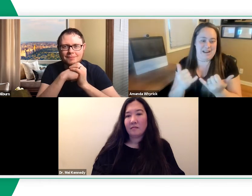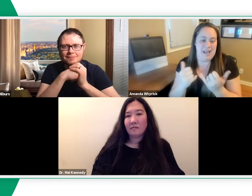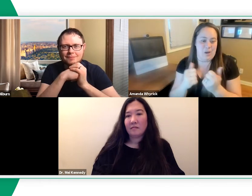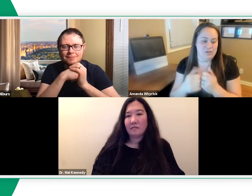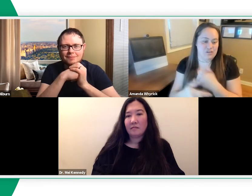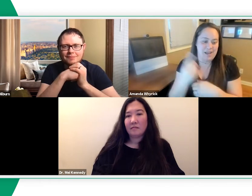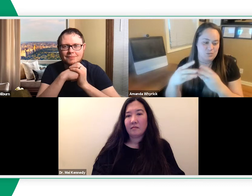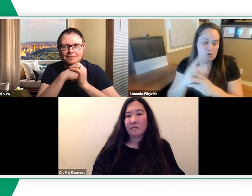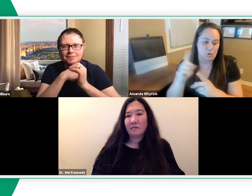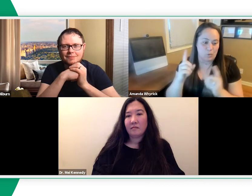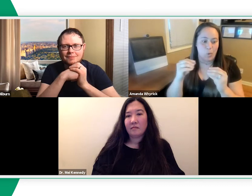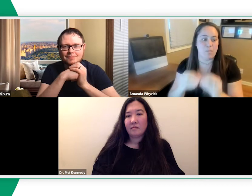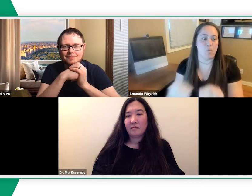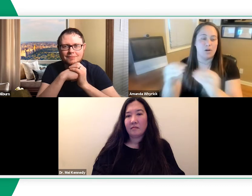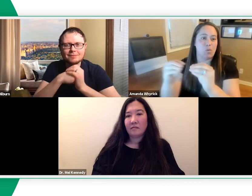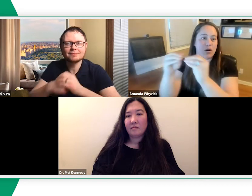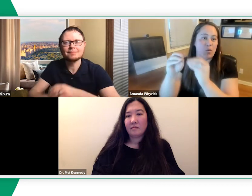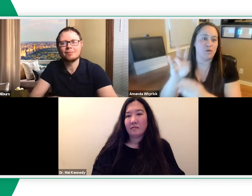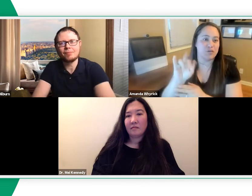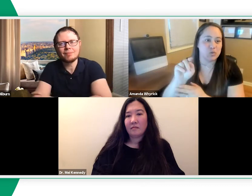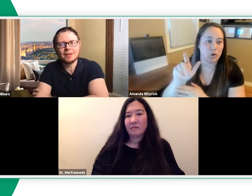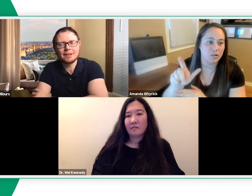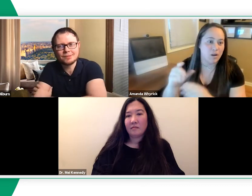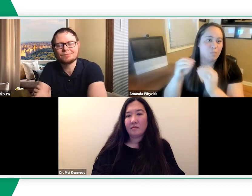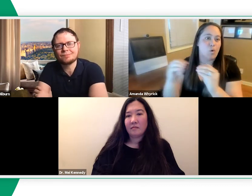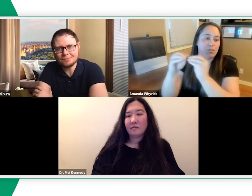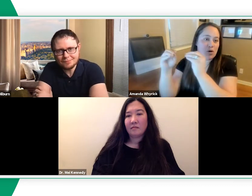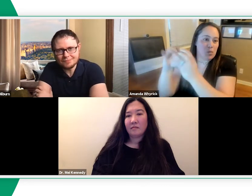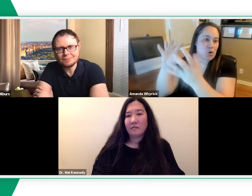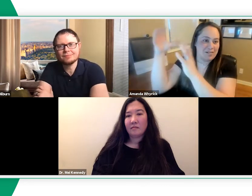now in today's world, where we’re going more and more and more virtual